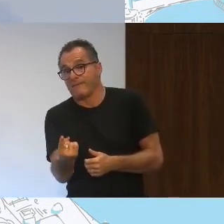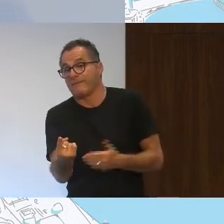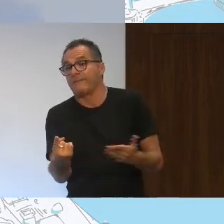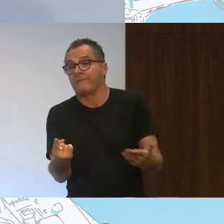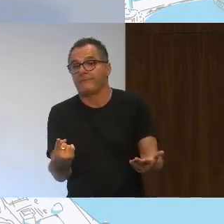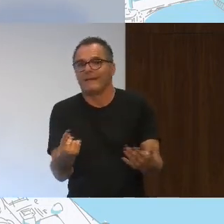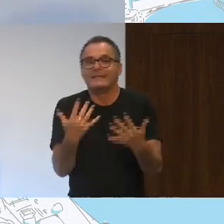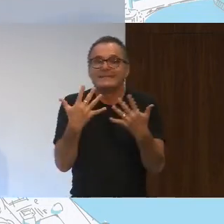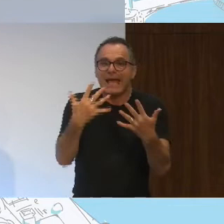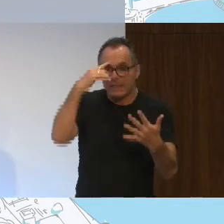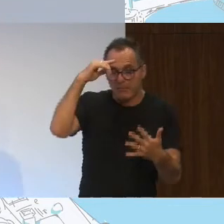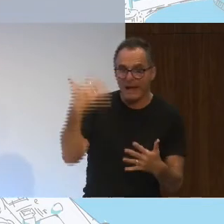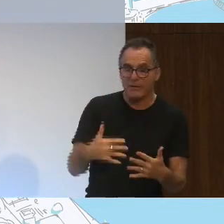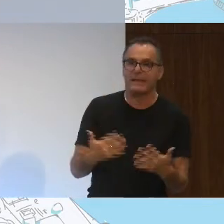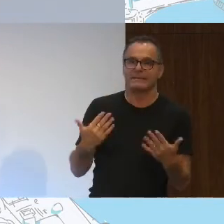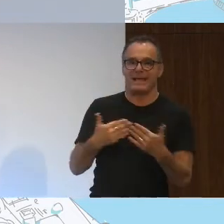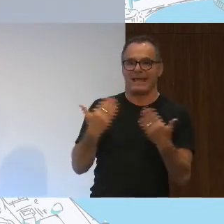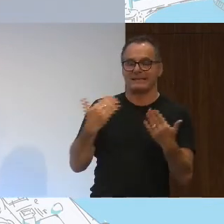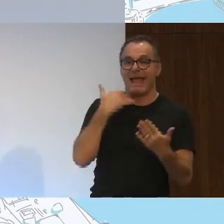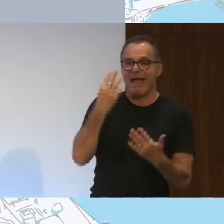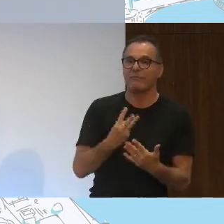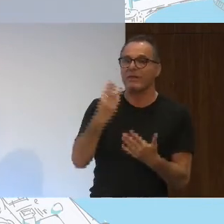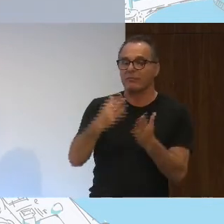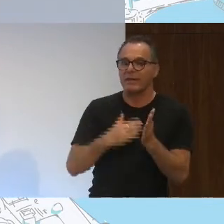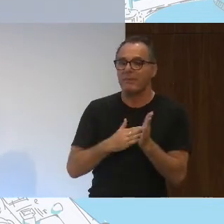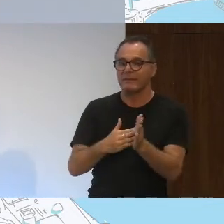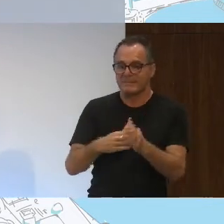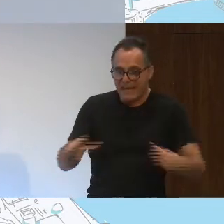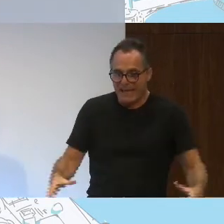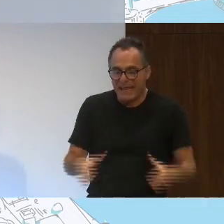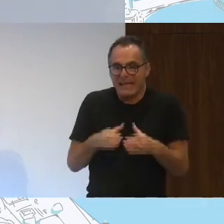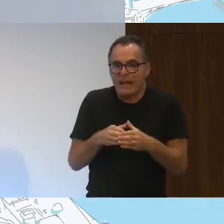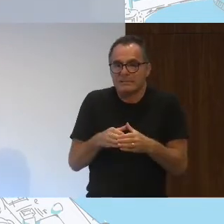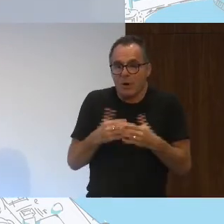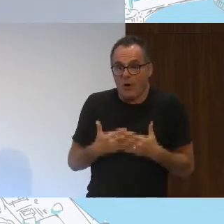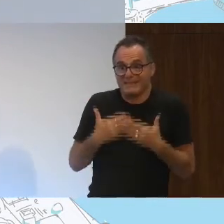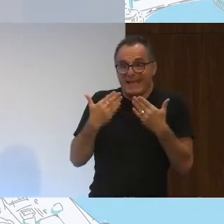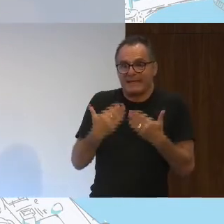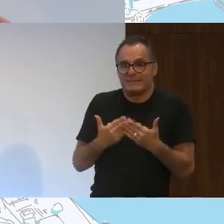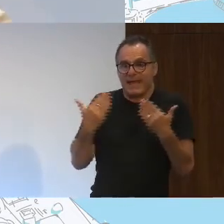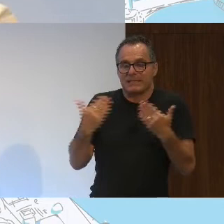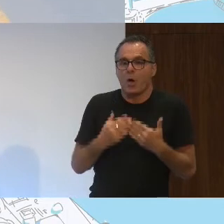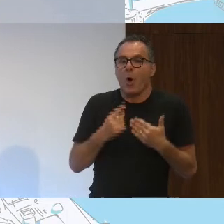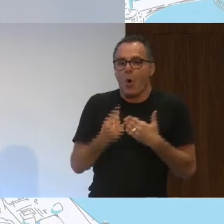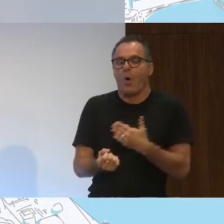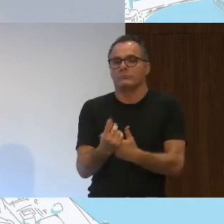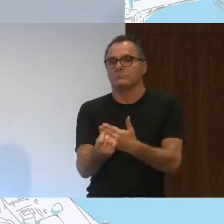ten migraine days, three months in a cluster of ten migraine days, or is it spread out? Okay.